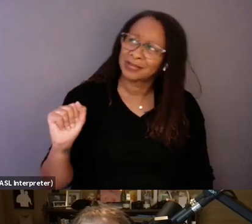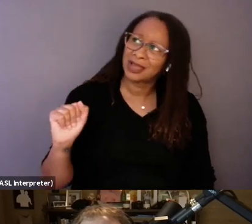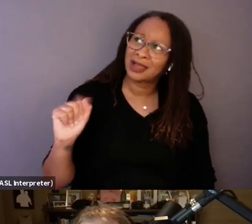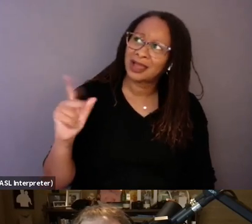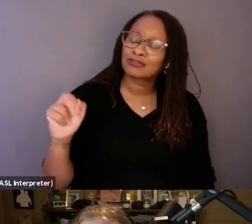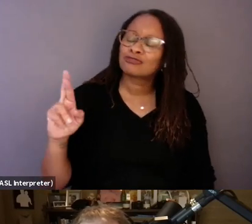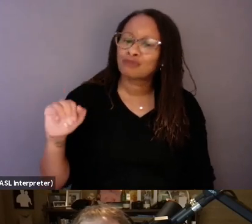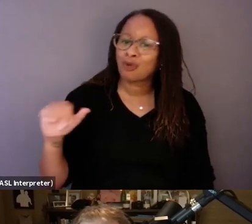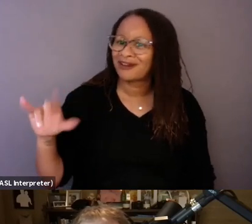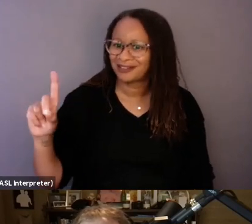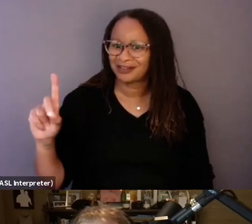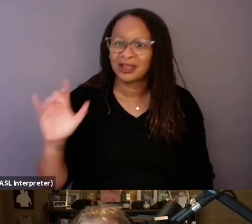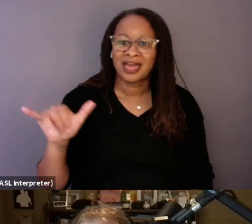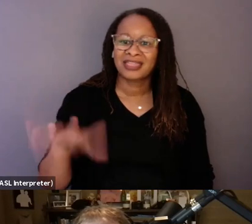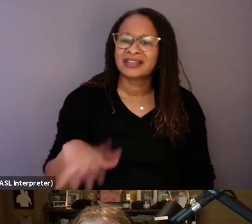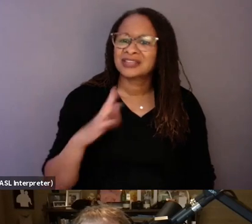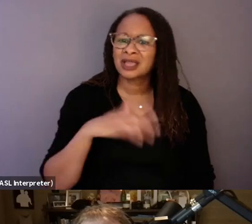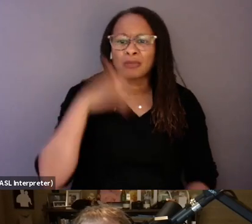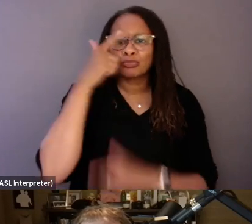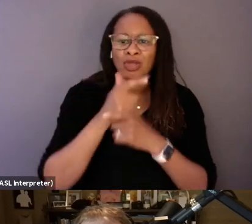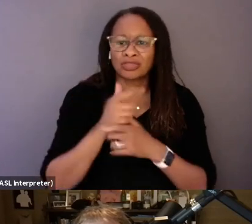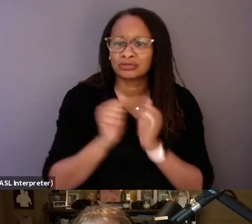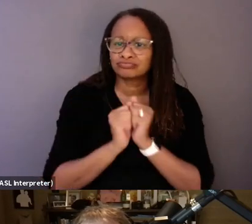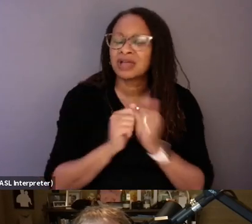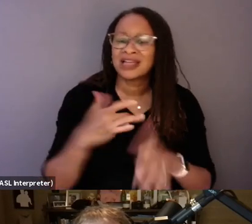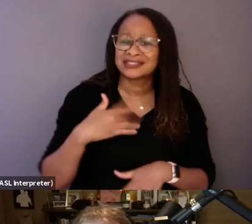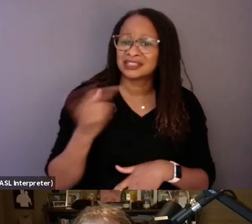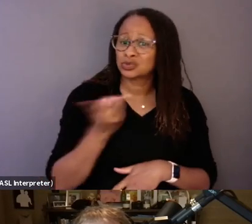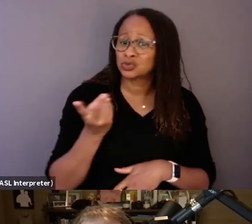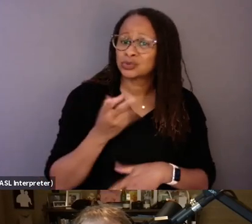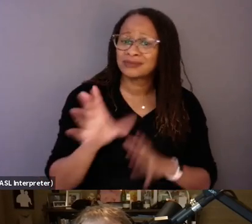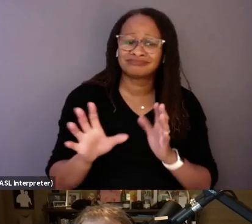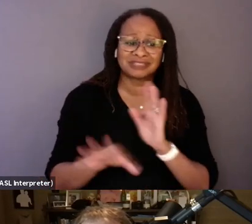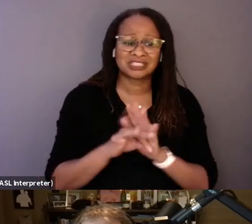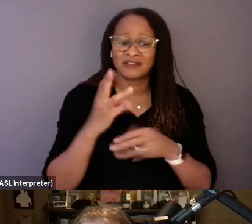and it was a sense of the two of them kind of discovering the world and discovering each other